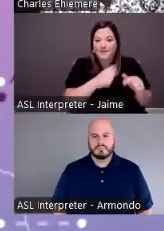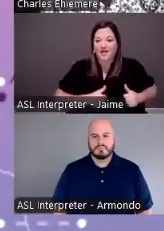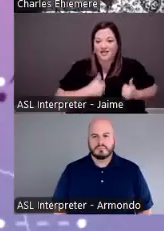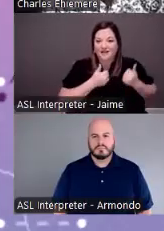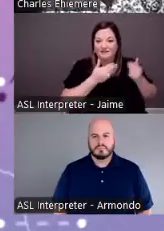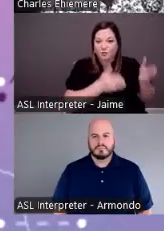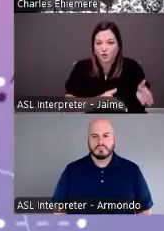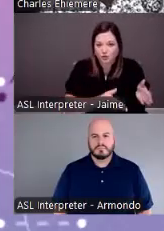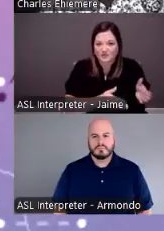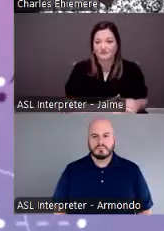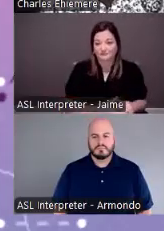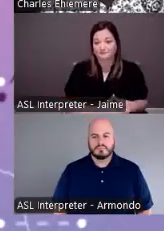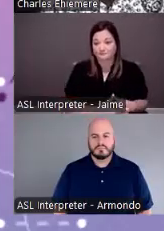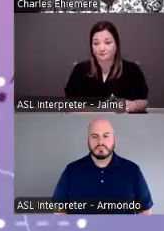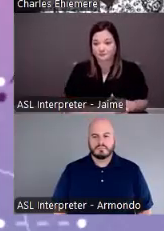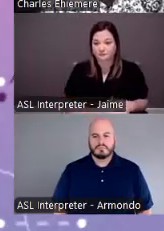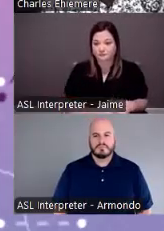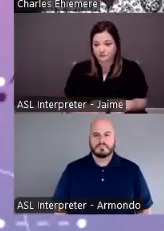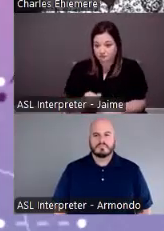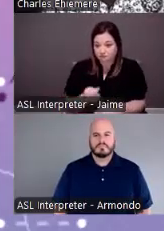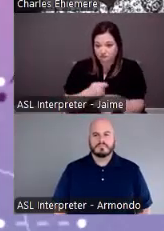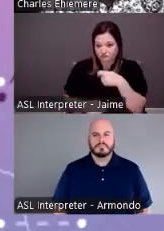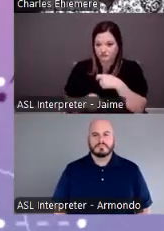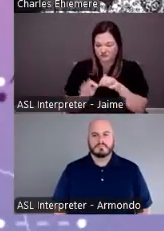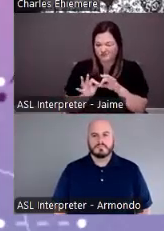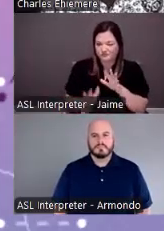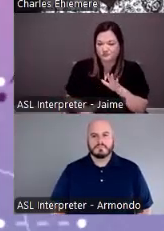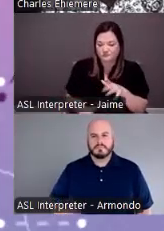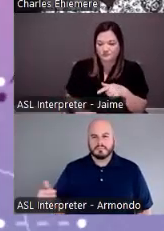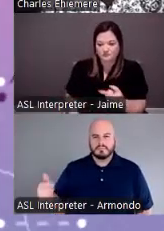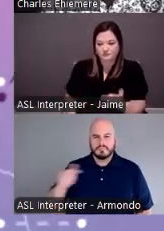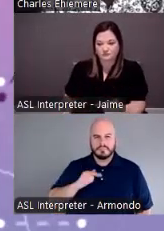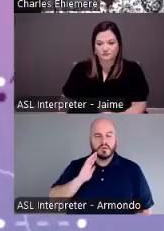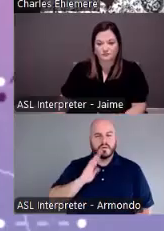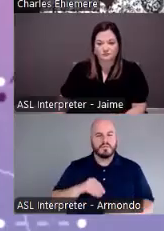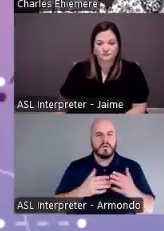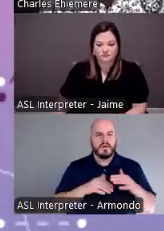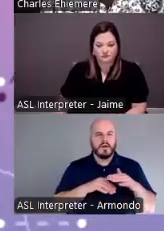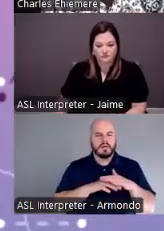they will gain access to the platform that welcome to Familia Solution.